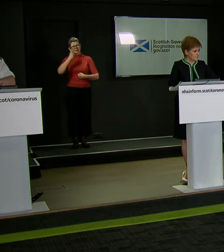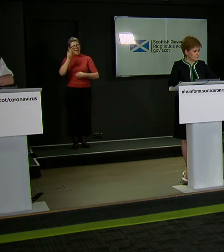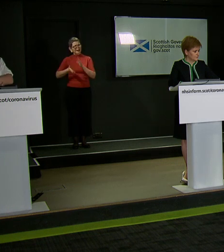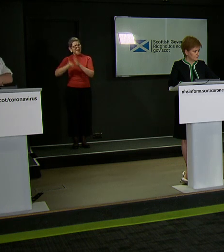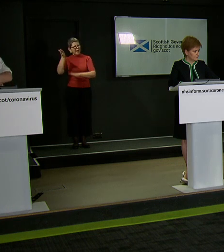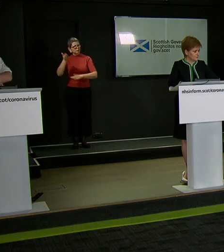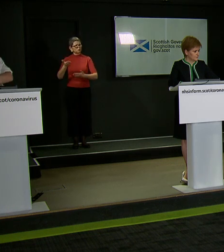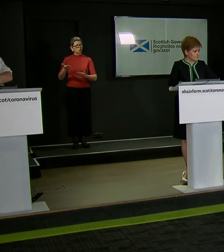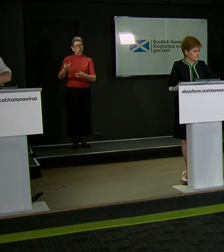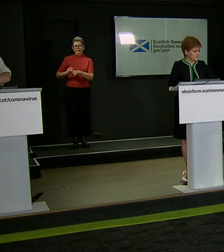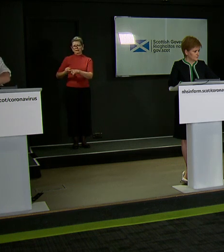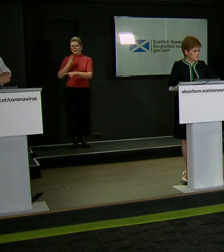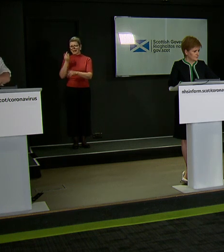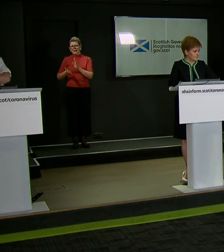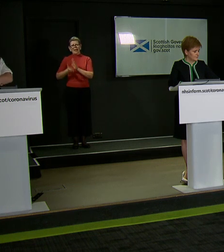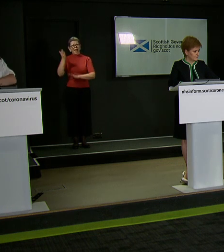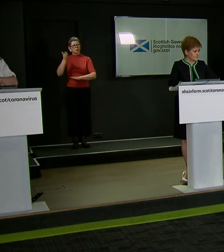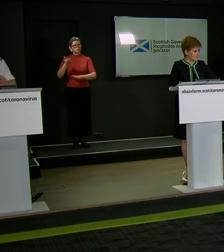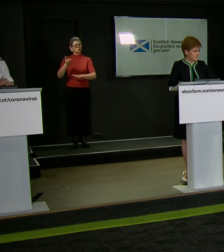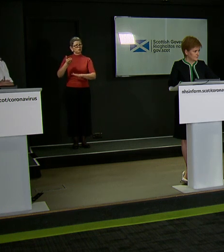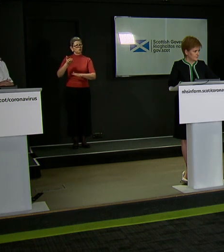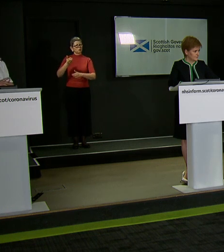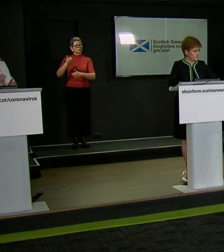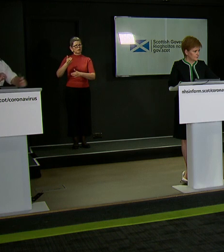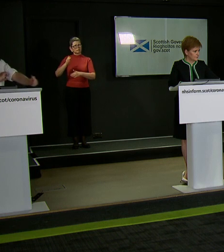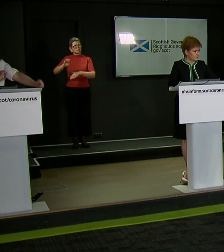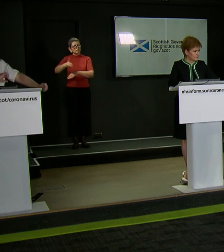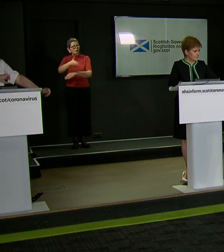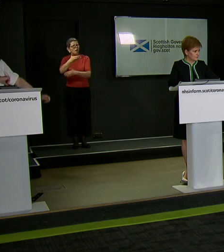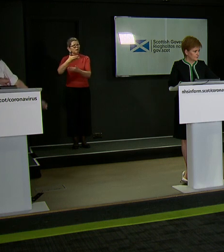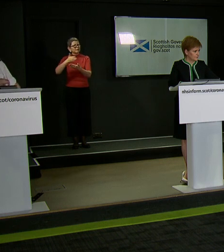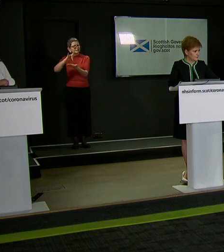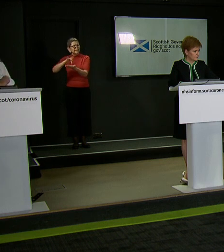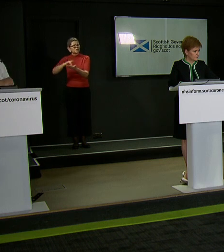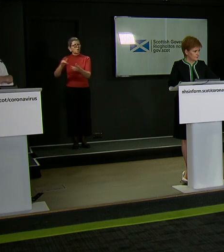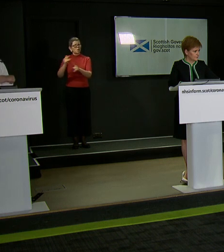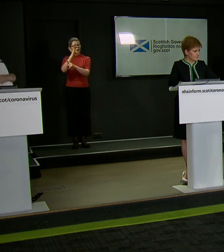go to a garden centre, a library or a recycling centre, whereas people in Scotland are the